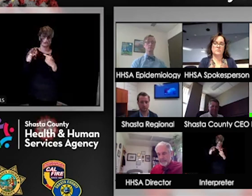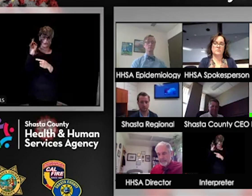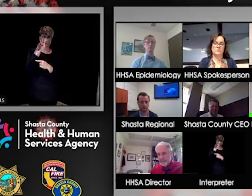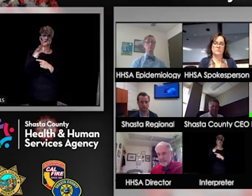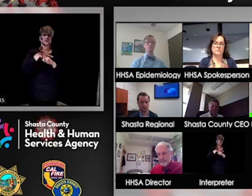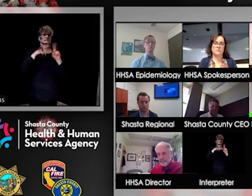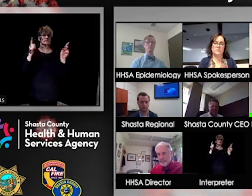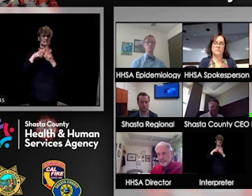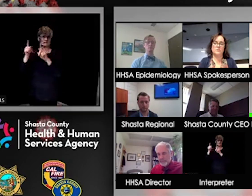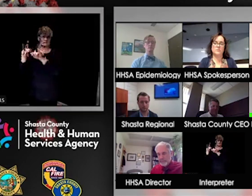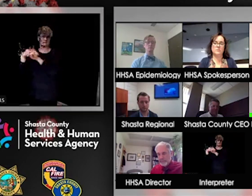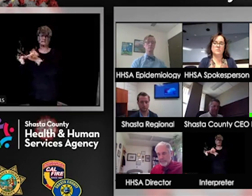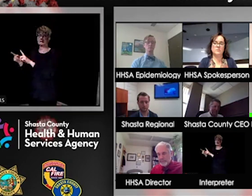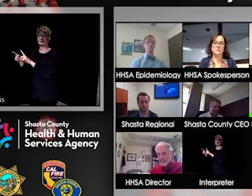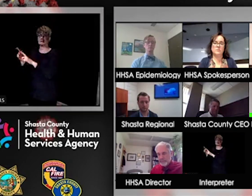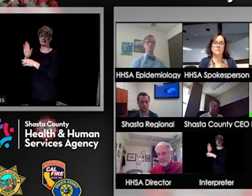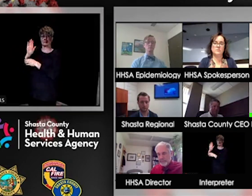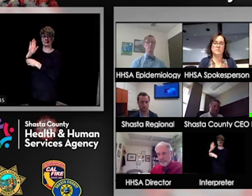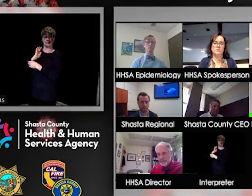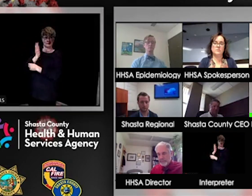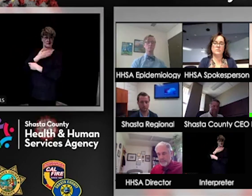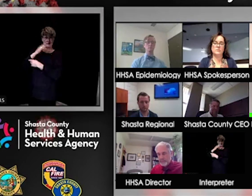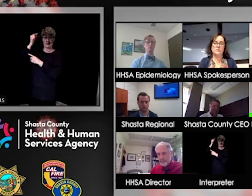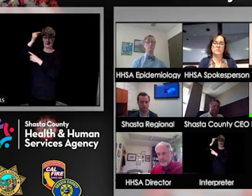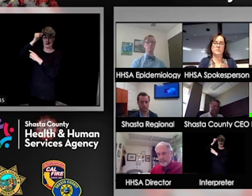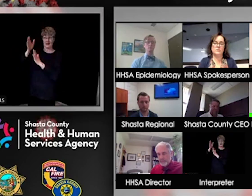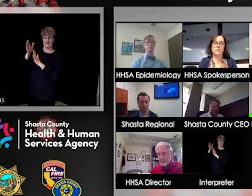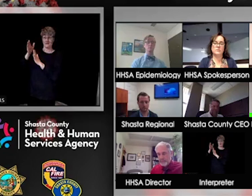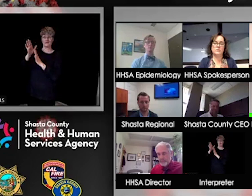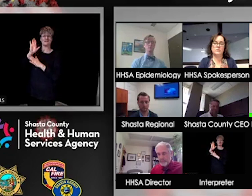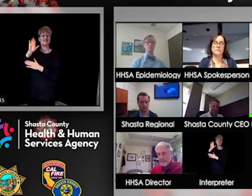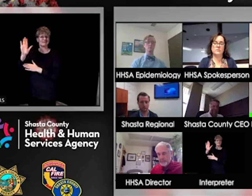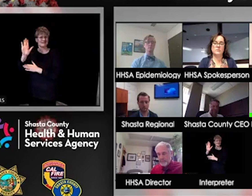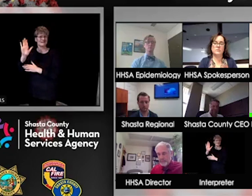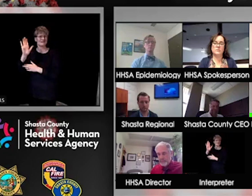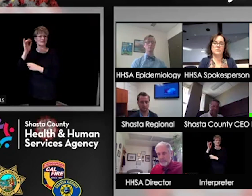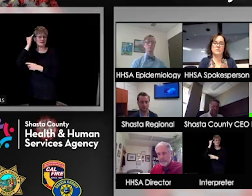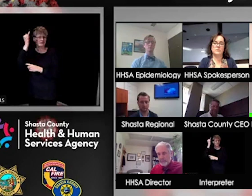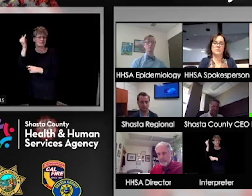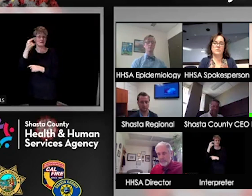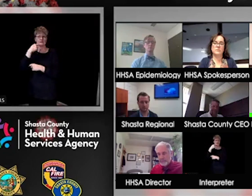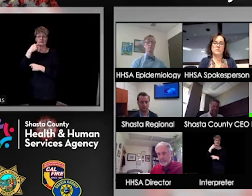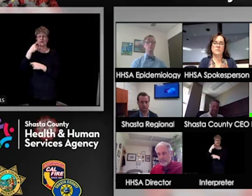to get a framework, but it's going to be implemented at the local level based on what's happening